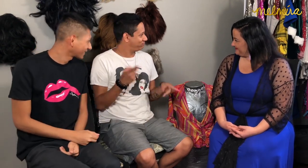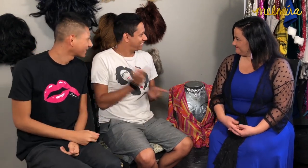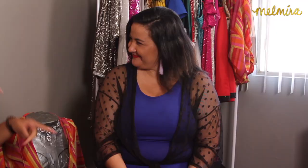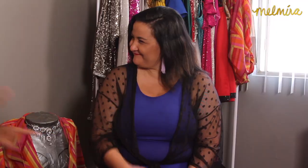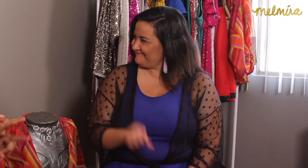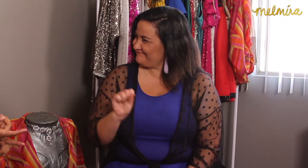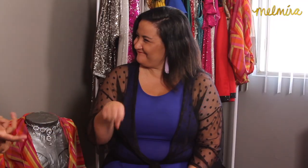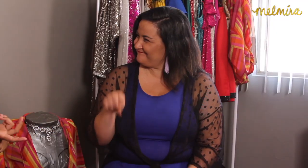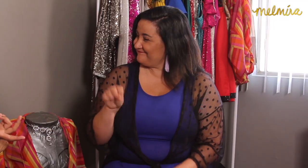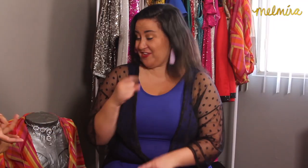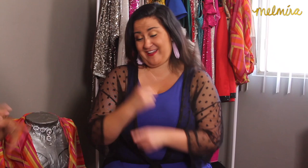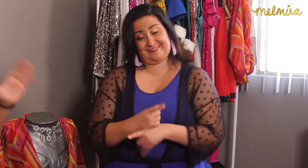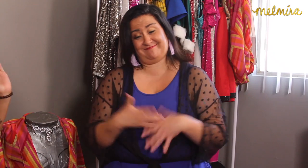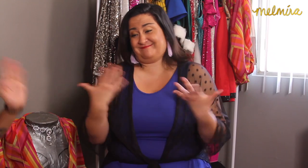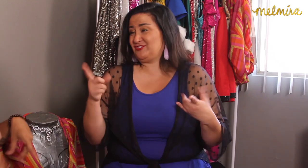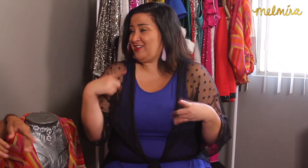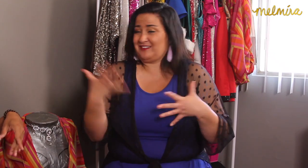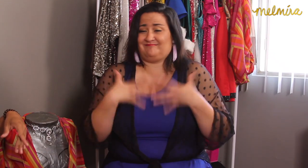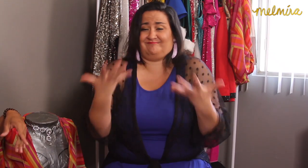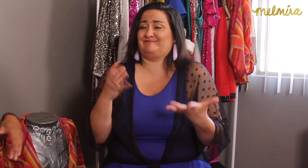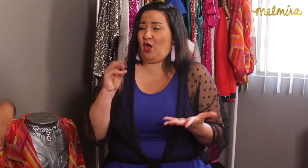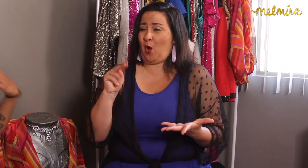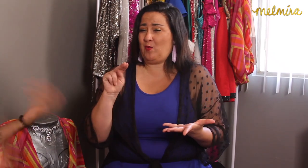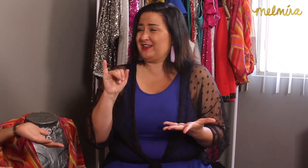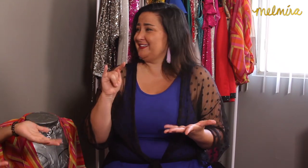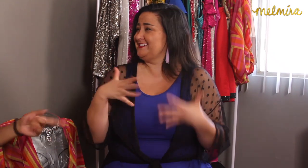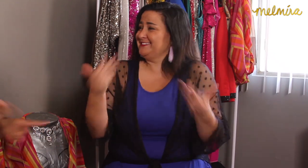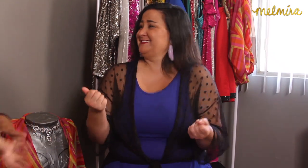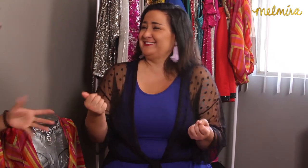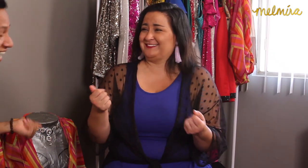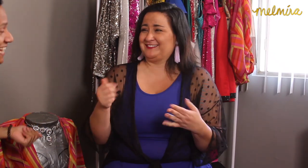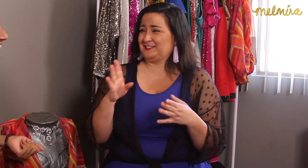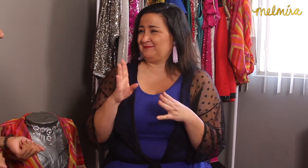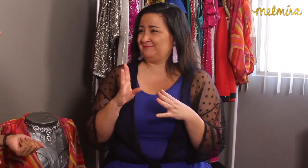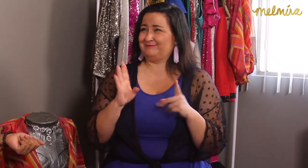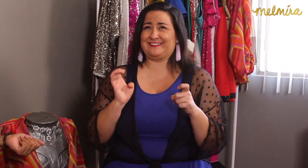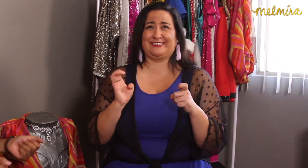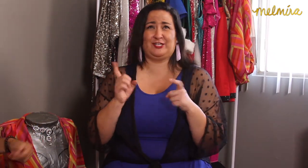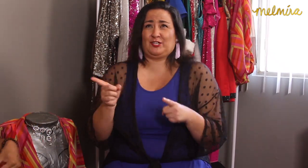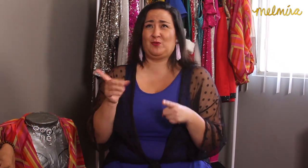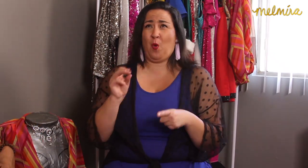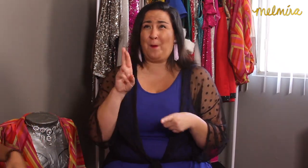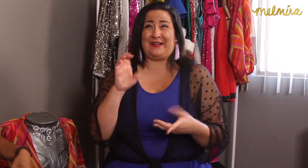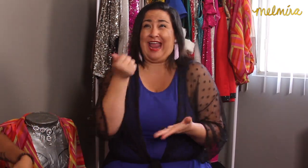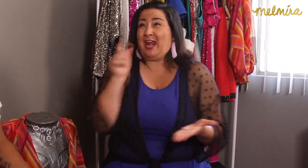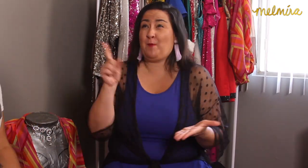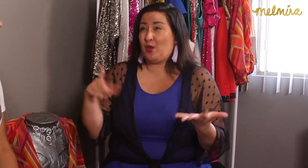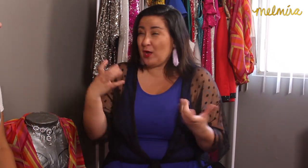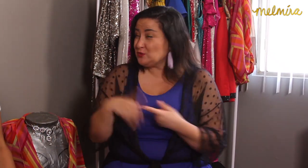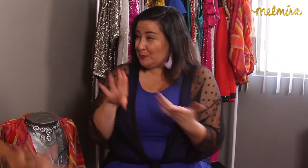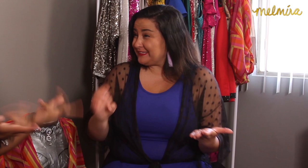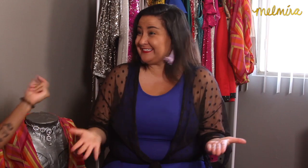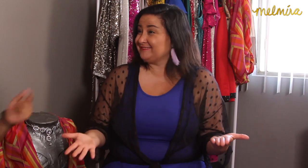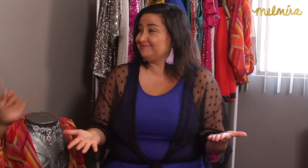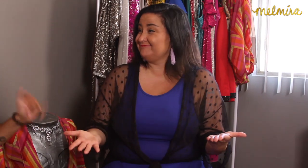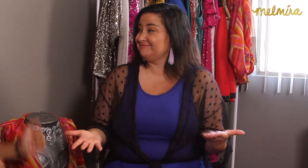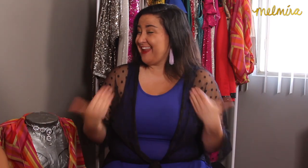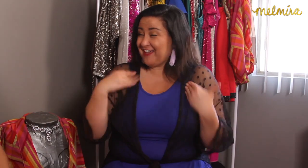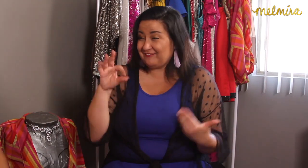Life is short, right? Yes. Right. I mean, just own it! Be YOU, or anyone you want to be.